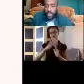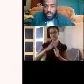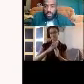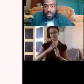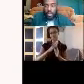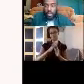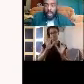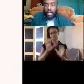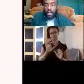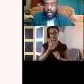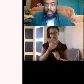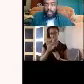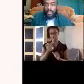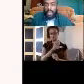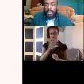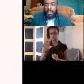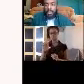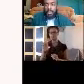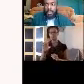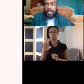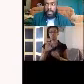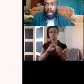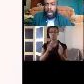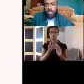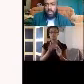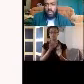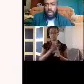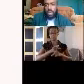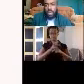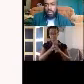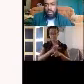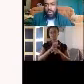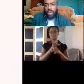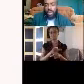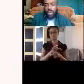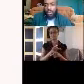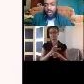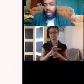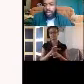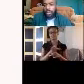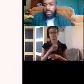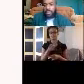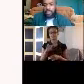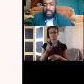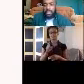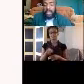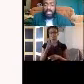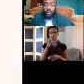structures. And I also just want to implore that community care doesn't mean it has to